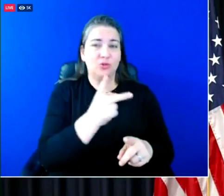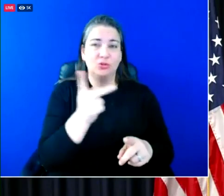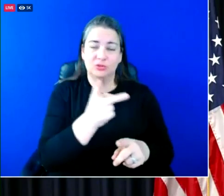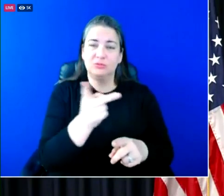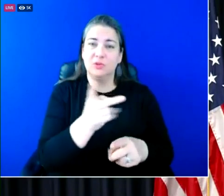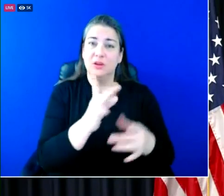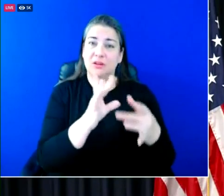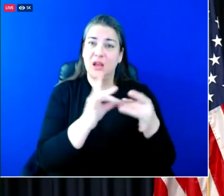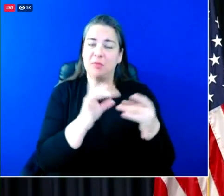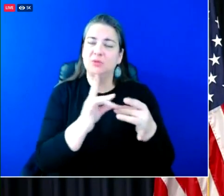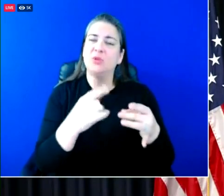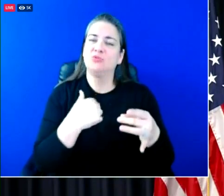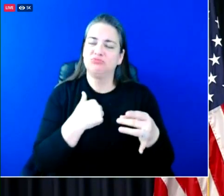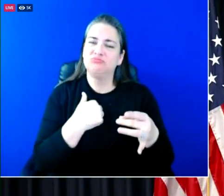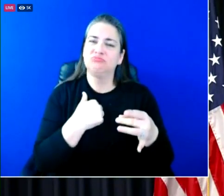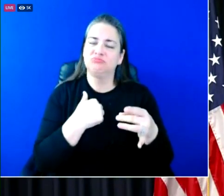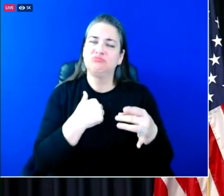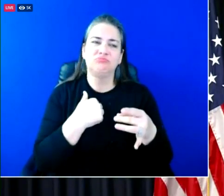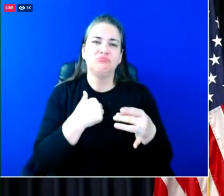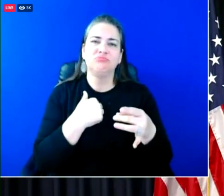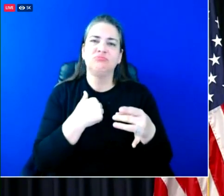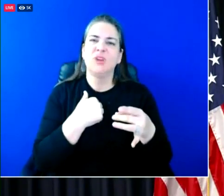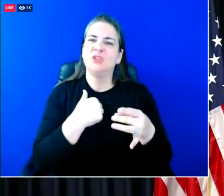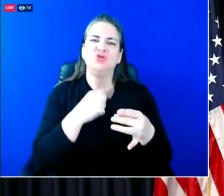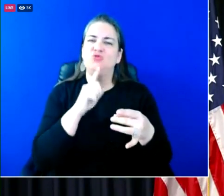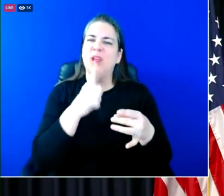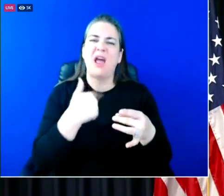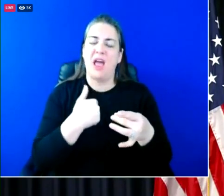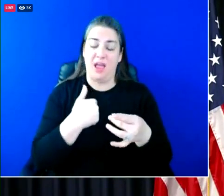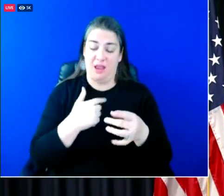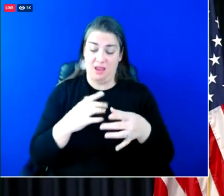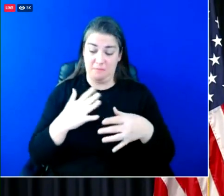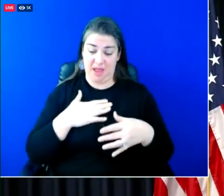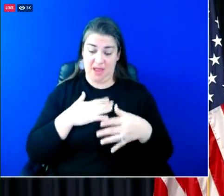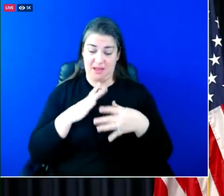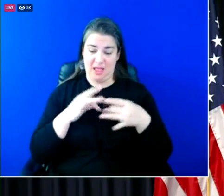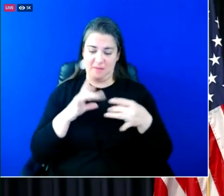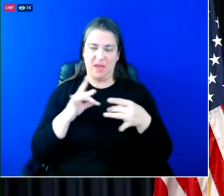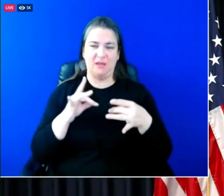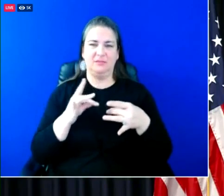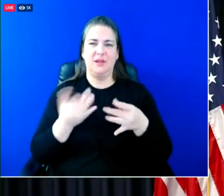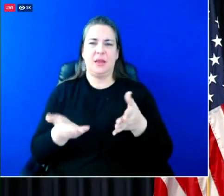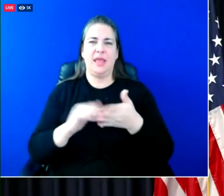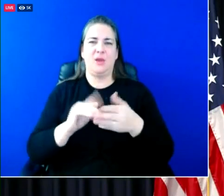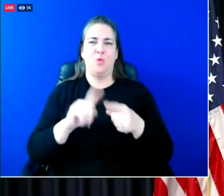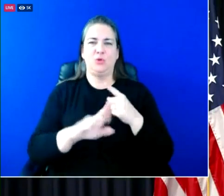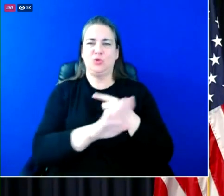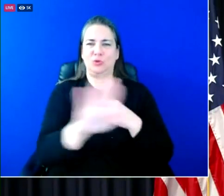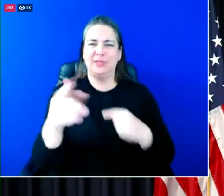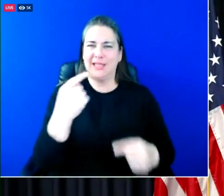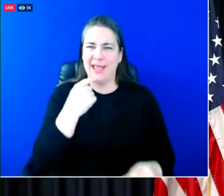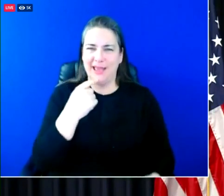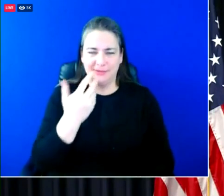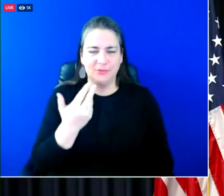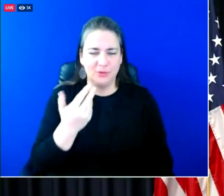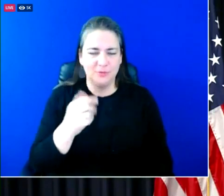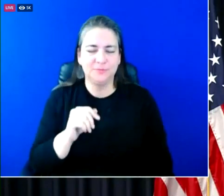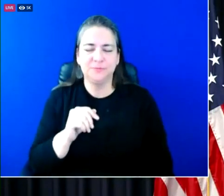some of which I will just reinforce. Um, an event like this always means preparation,